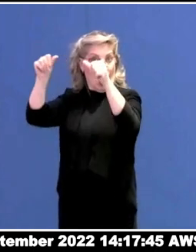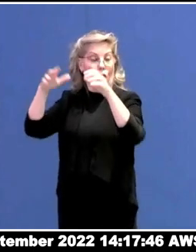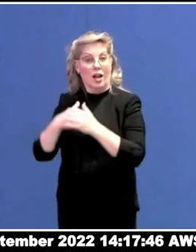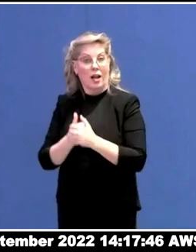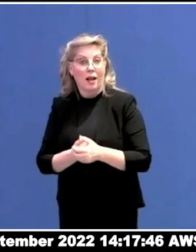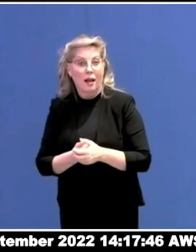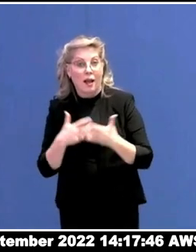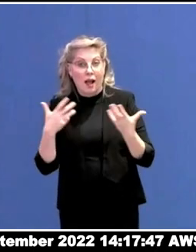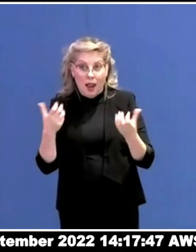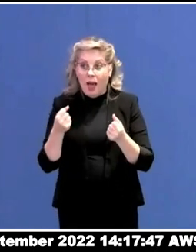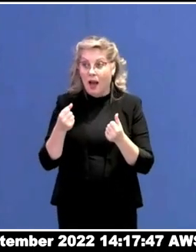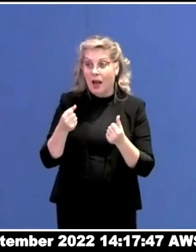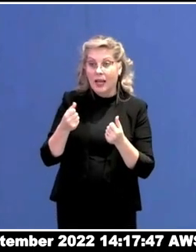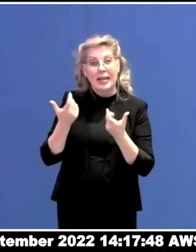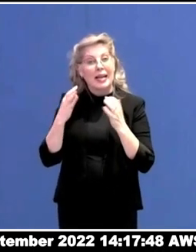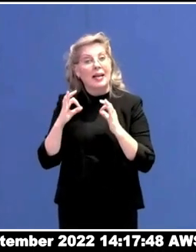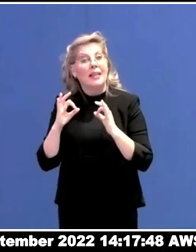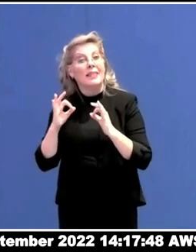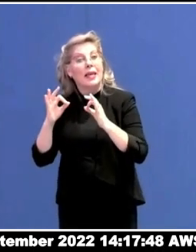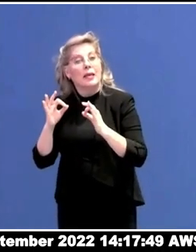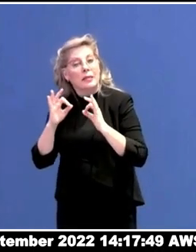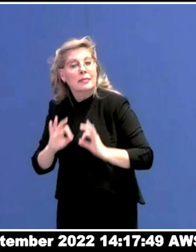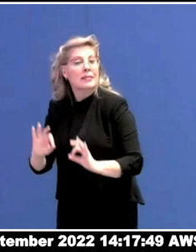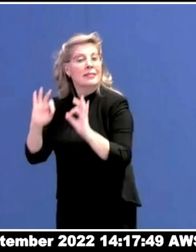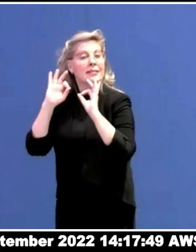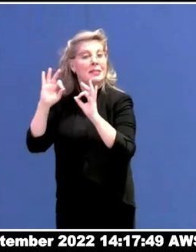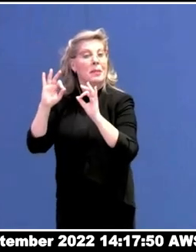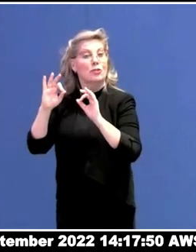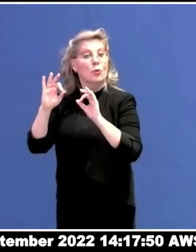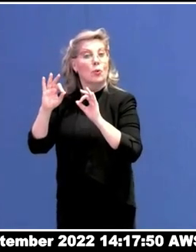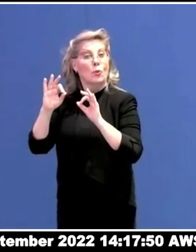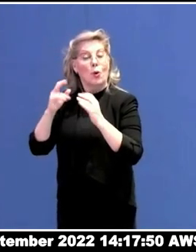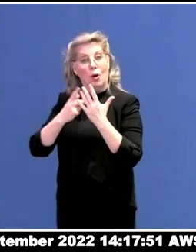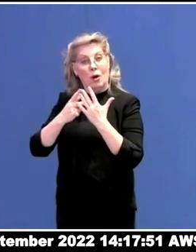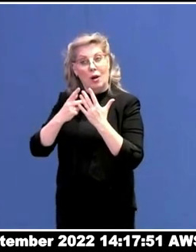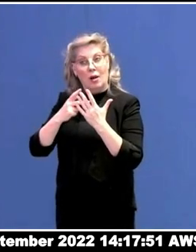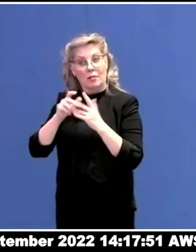could be operated across the country in all jurisdictions as a therapeutic jurisdictional